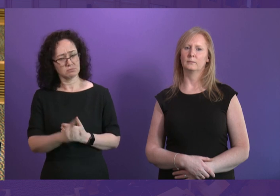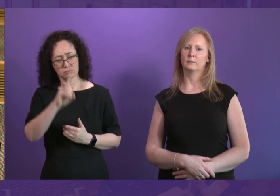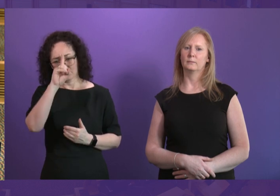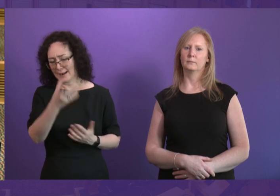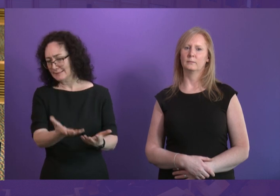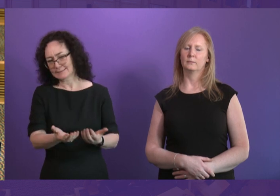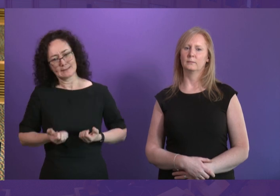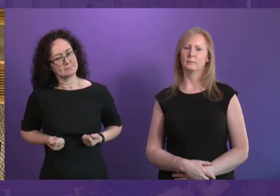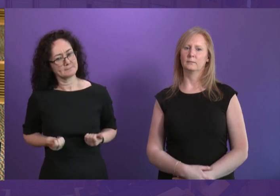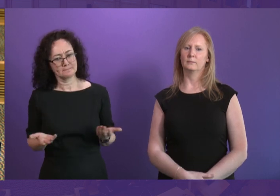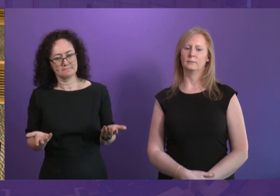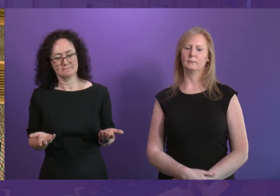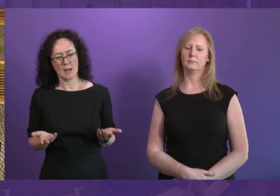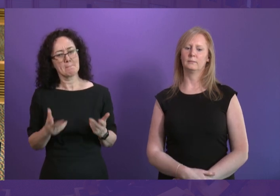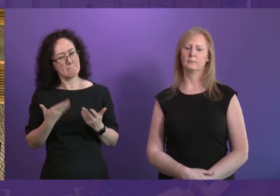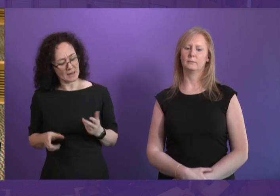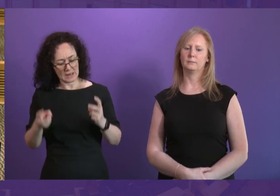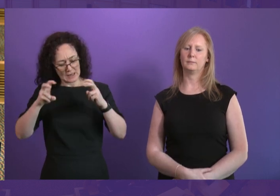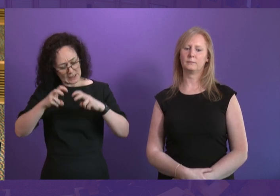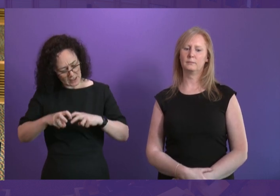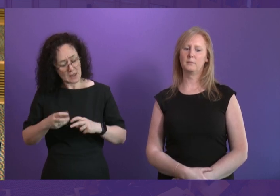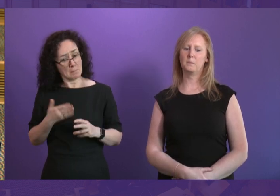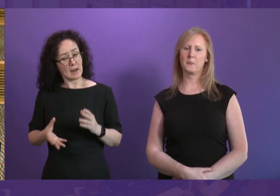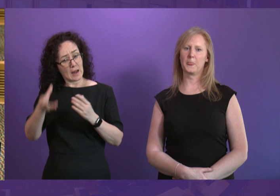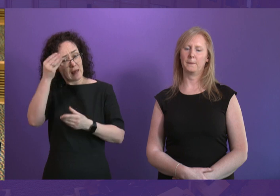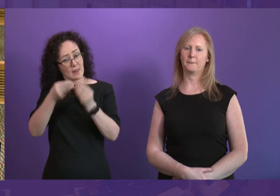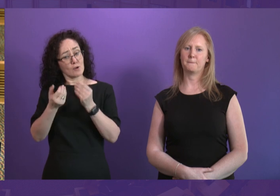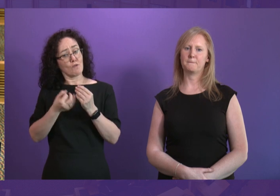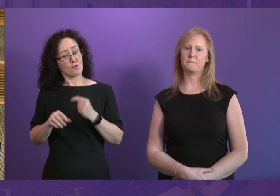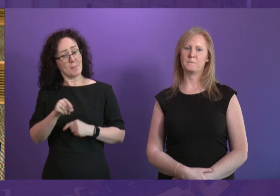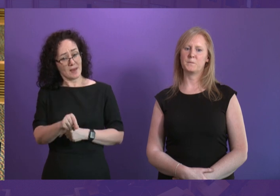deal of investigation and lessons have been learned that will be applied.